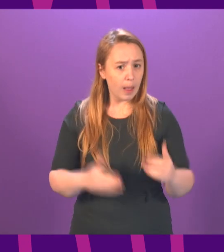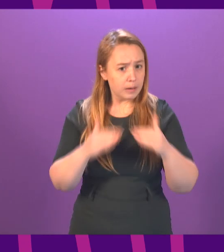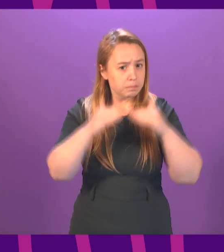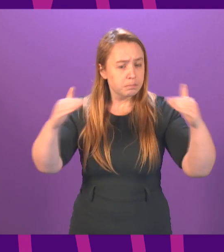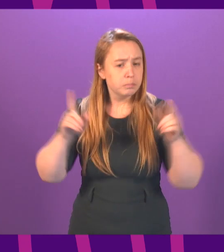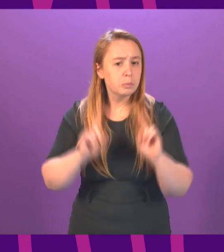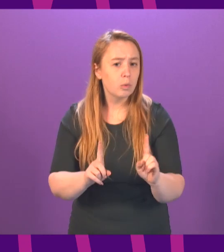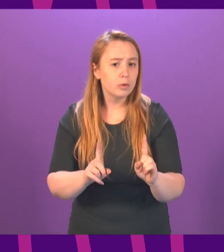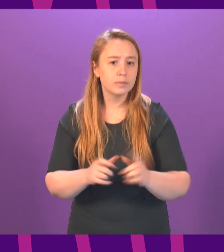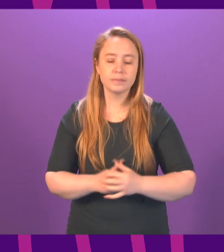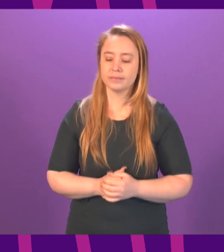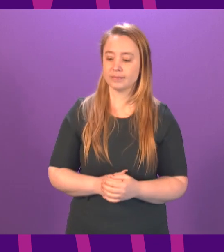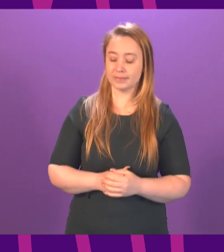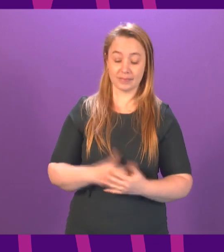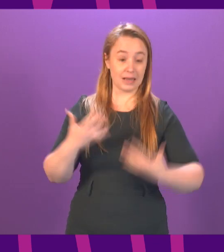I do not have that figure to hand—I will get that figure.